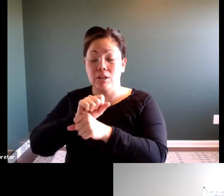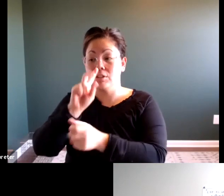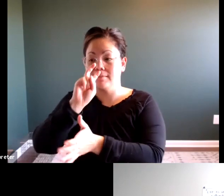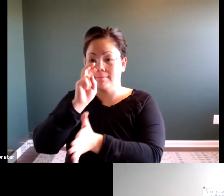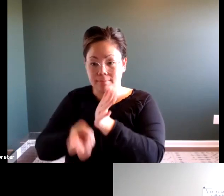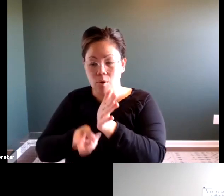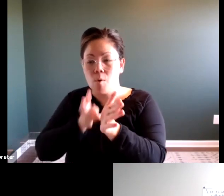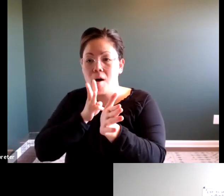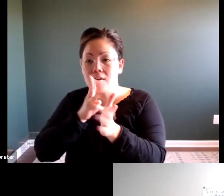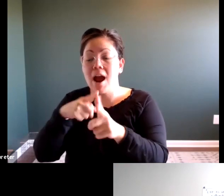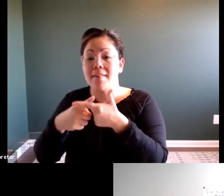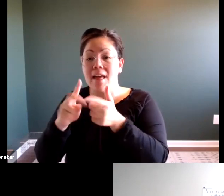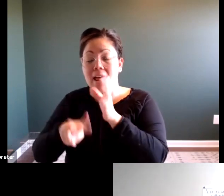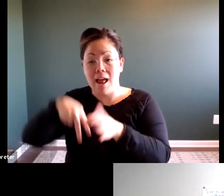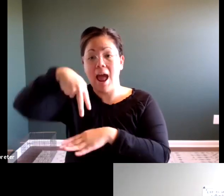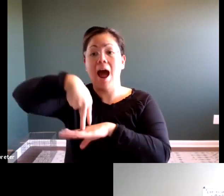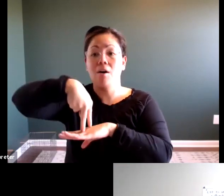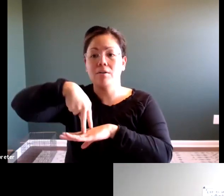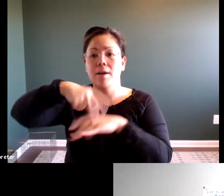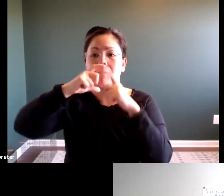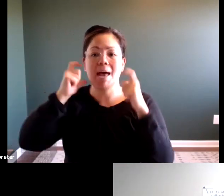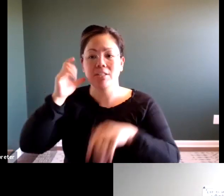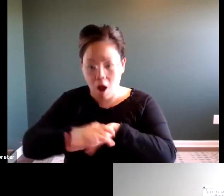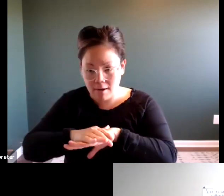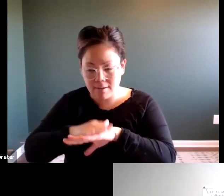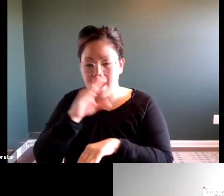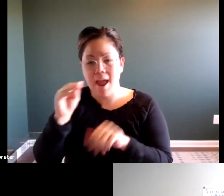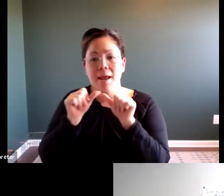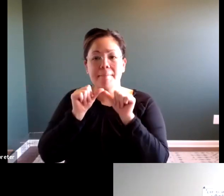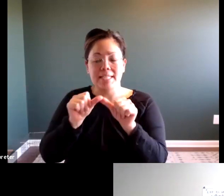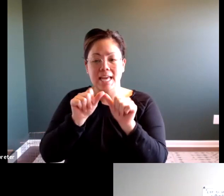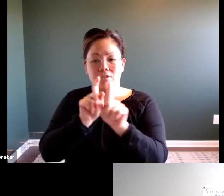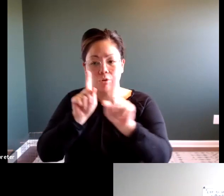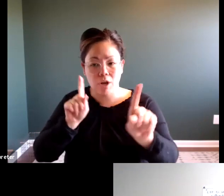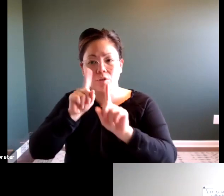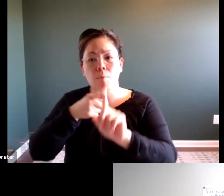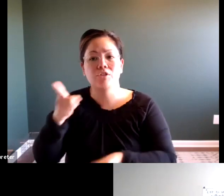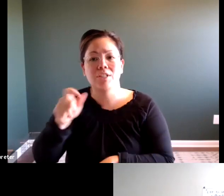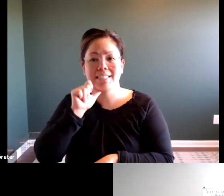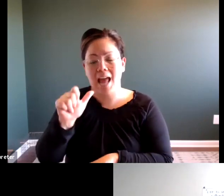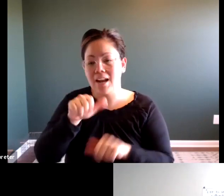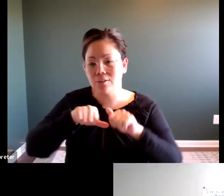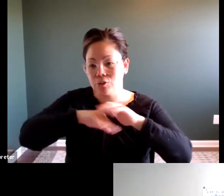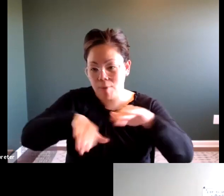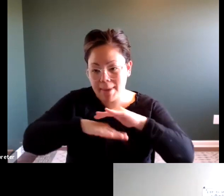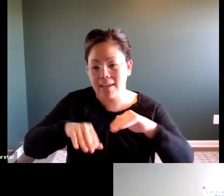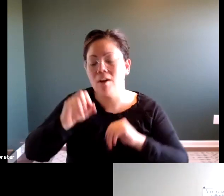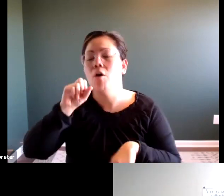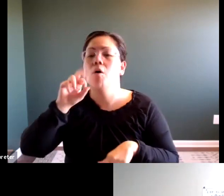and it goes right back on as soon as she's out of the water and that they maintain that social distancing when she is not on or, you know, actively swimming her race.